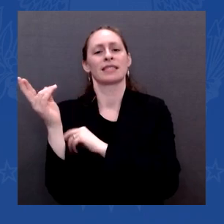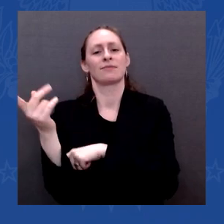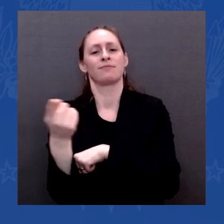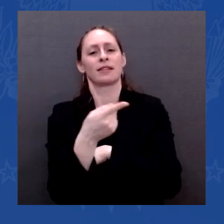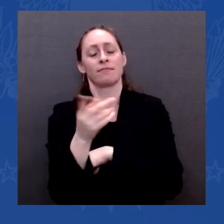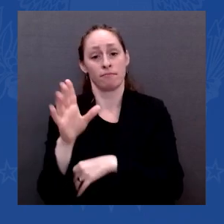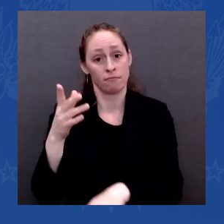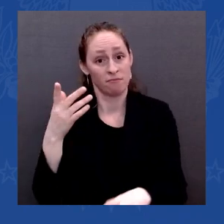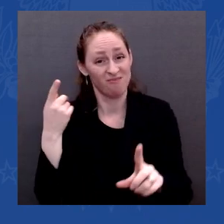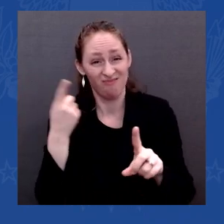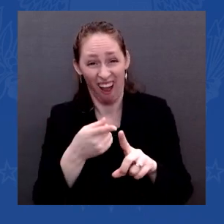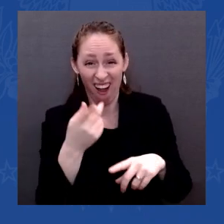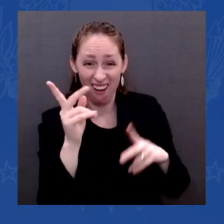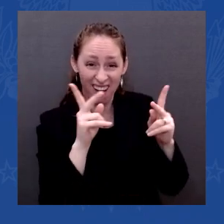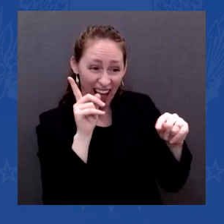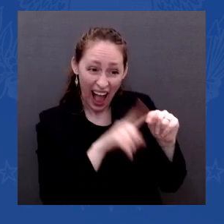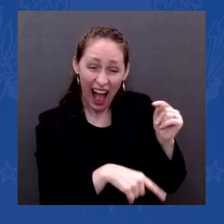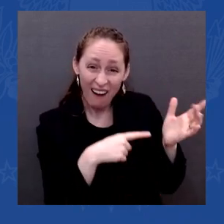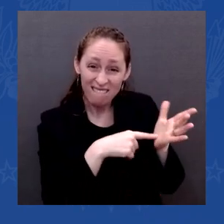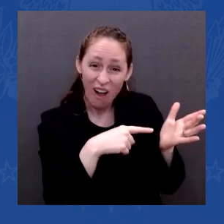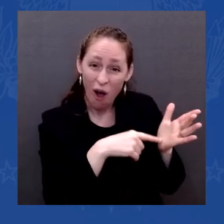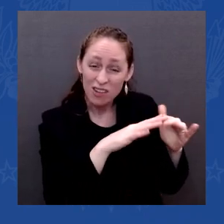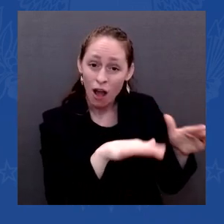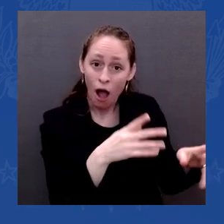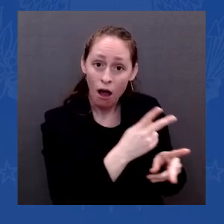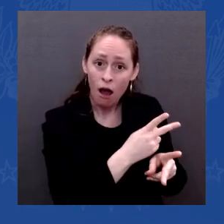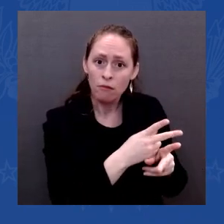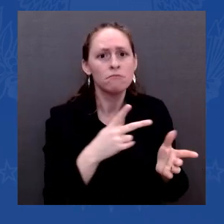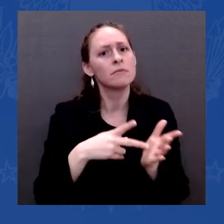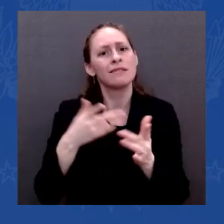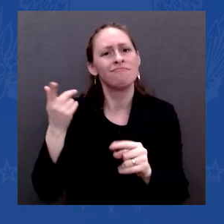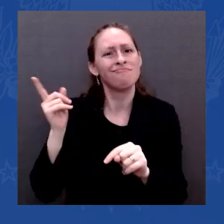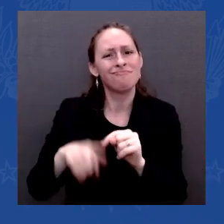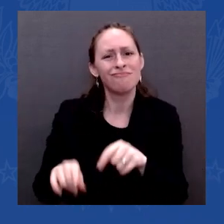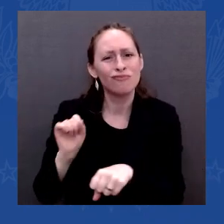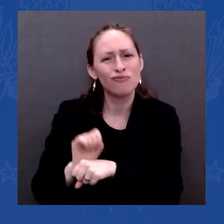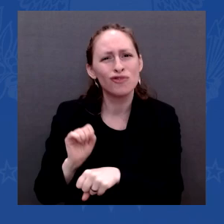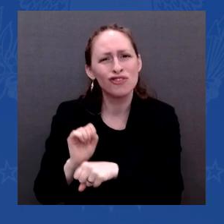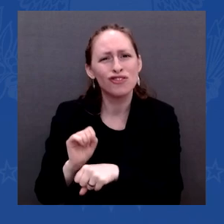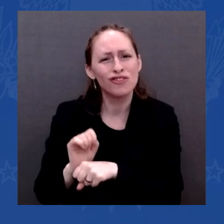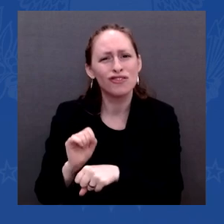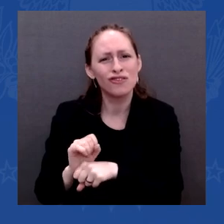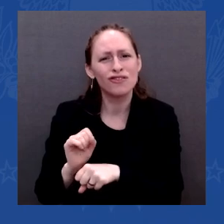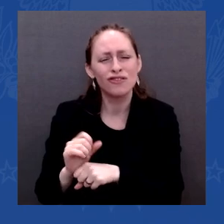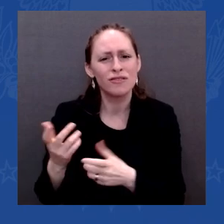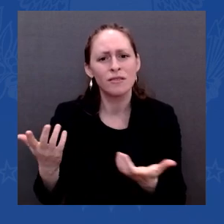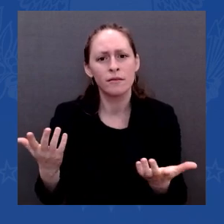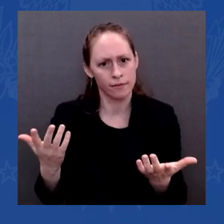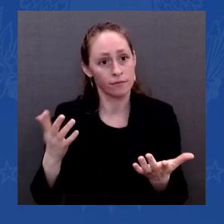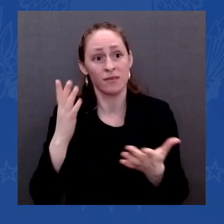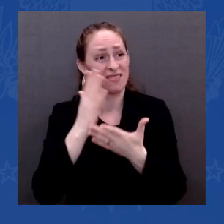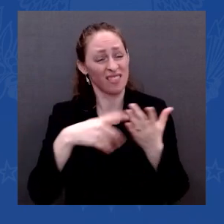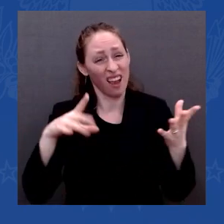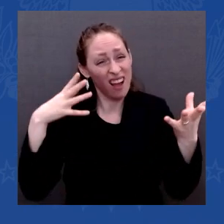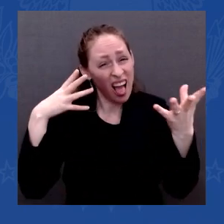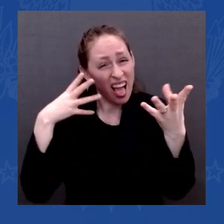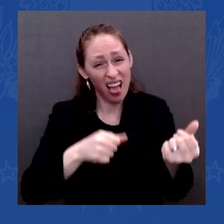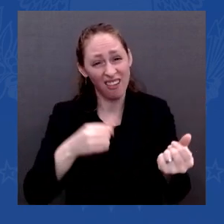15,000 bucks a year for childcare. That’s why we have nearly 1.2 million extremely qualified women